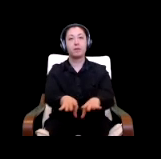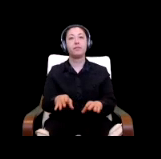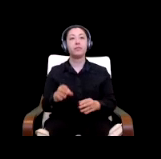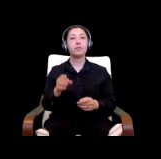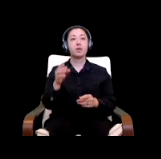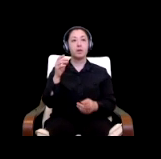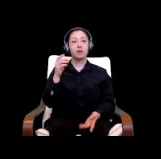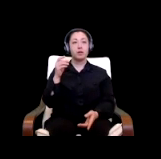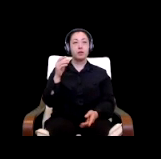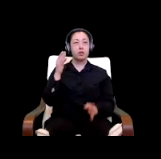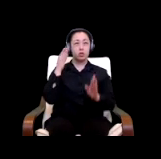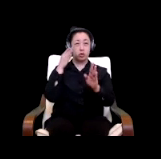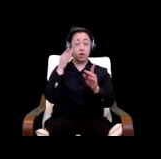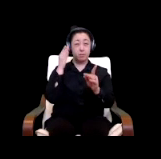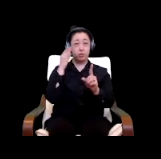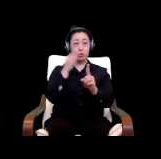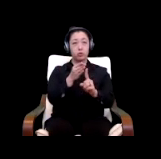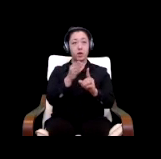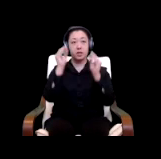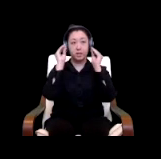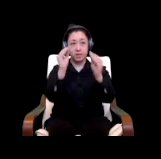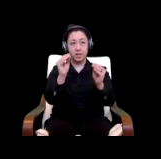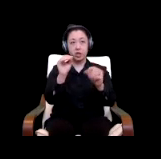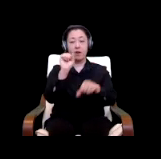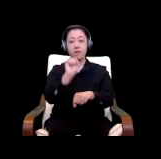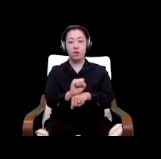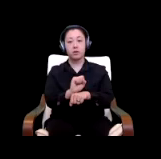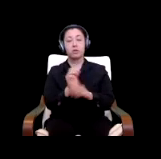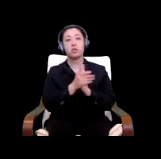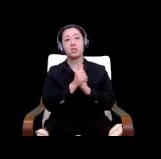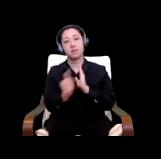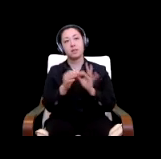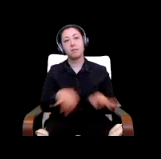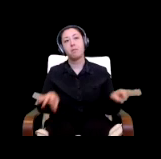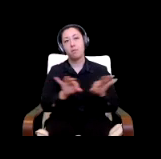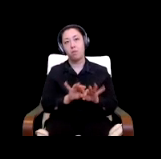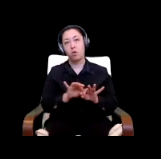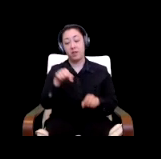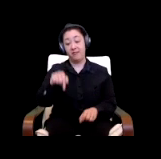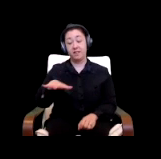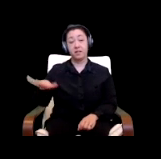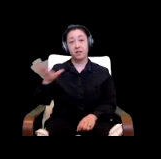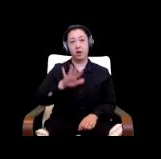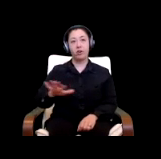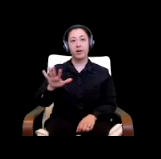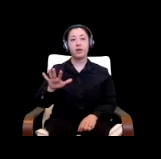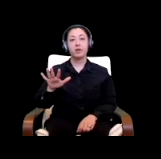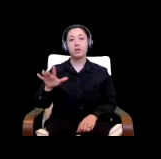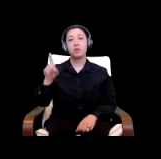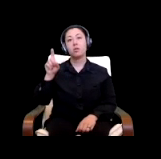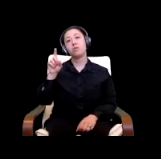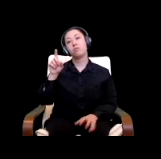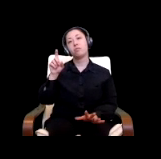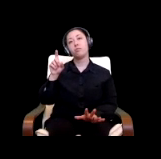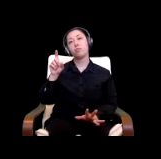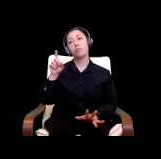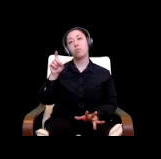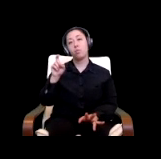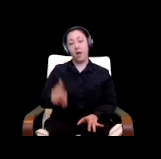is very important. It is important in this area to focus on what the child and parents'